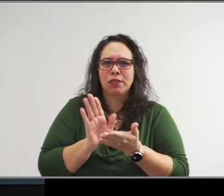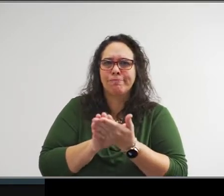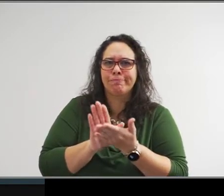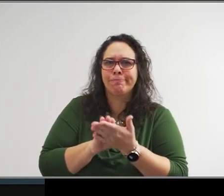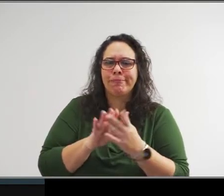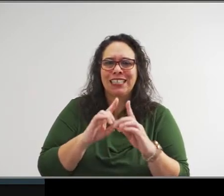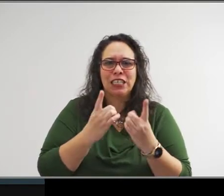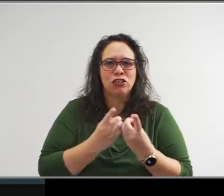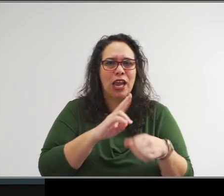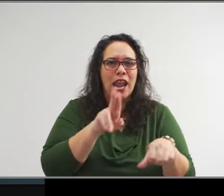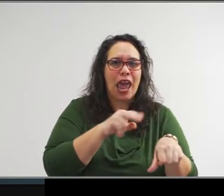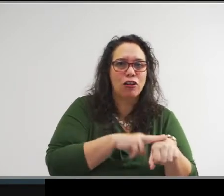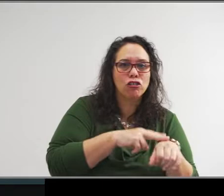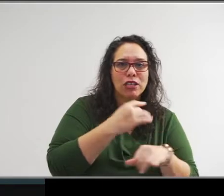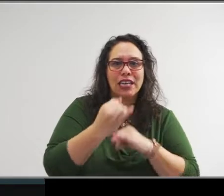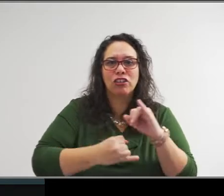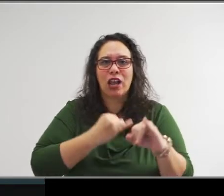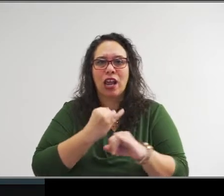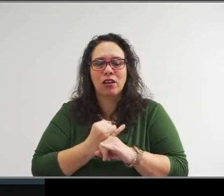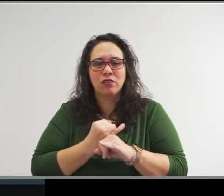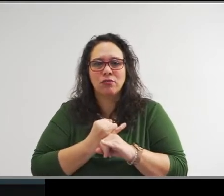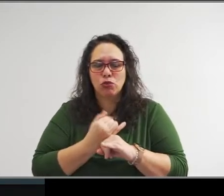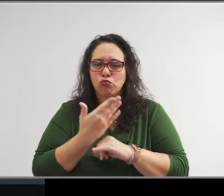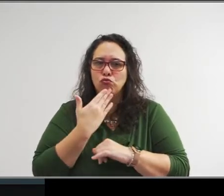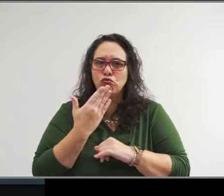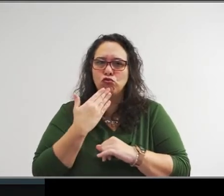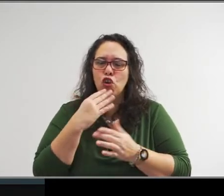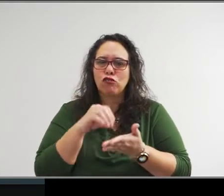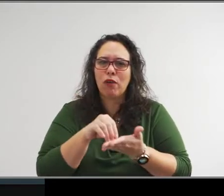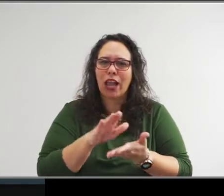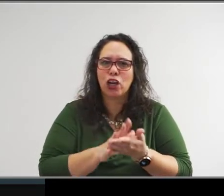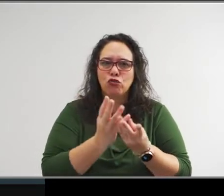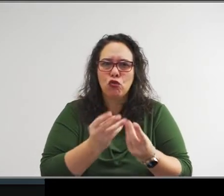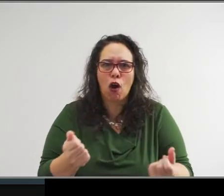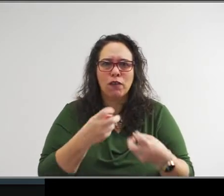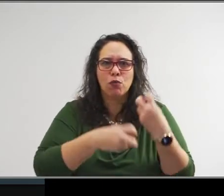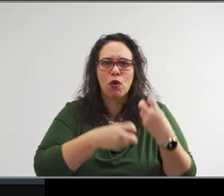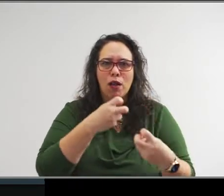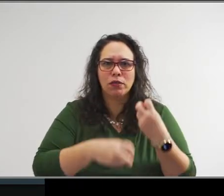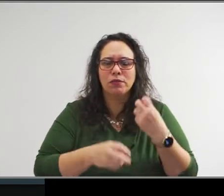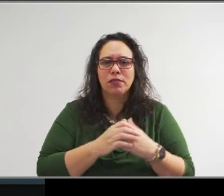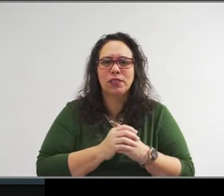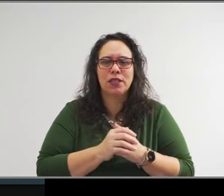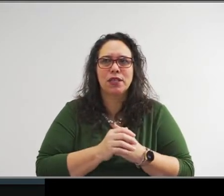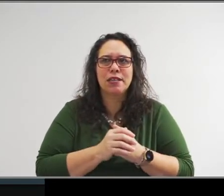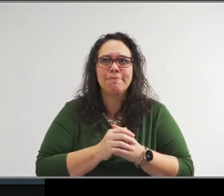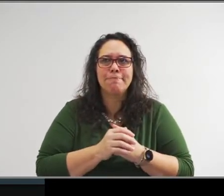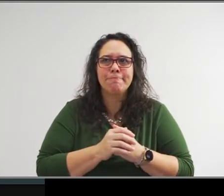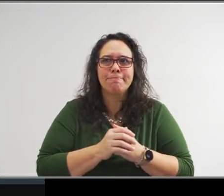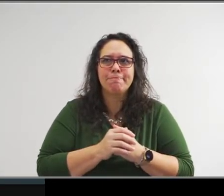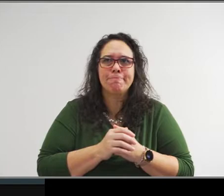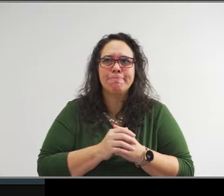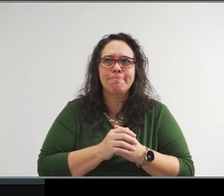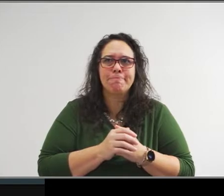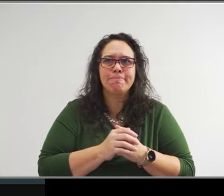It has a track record of solving its problems. These problems may look worse than problems that have been there in the past, but